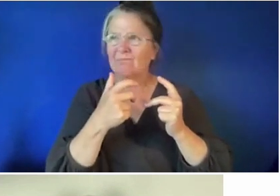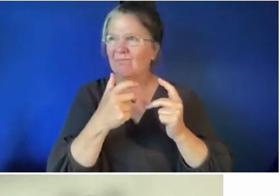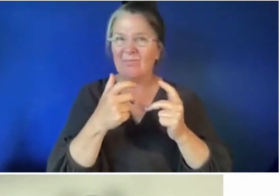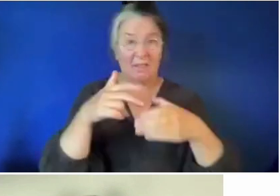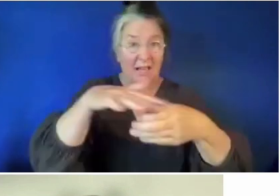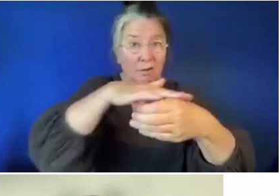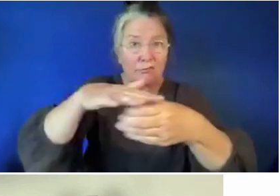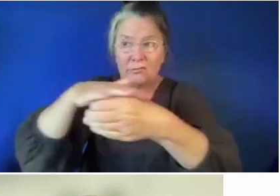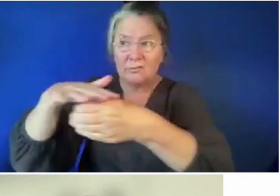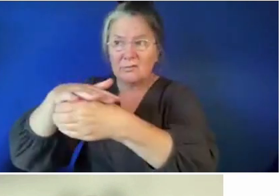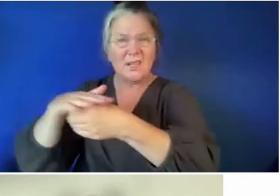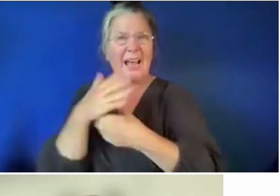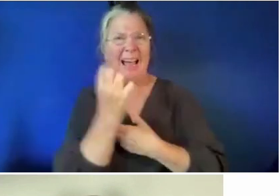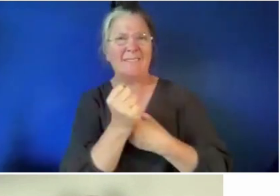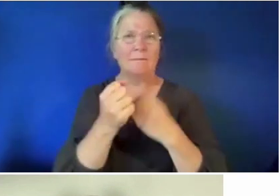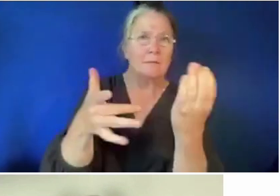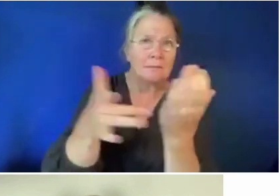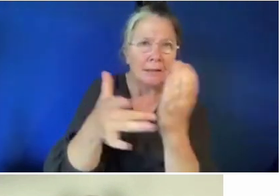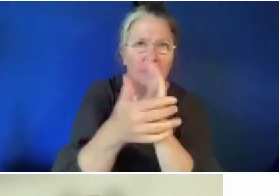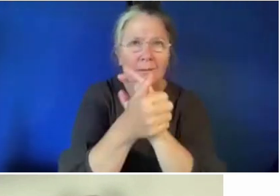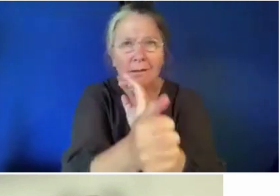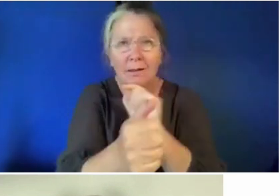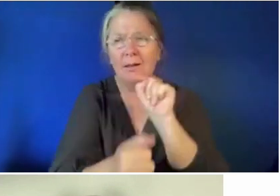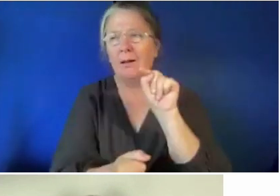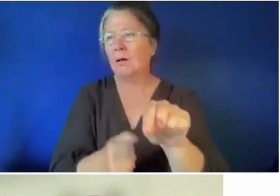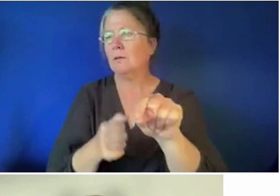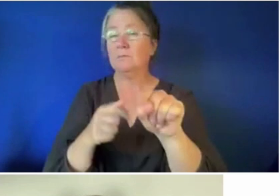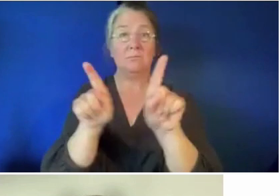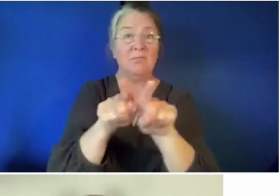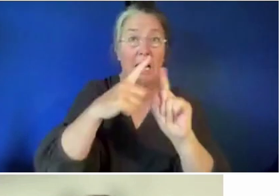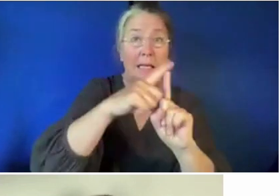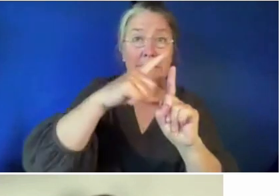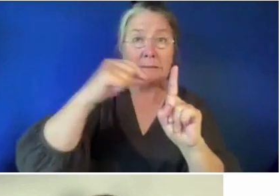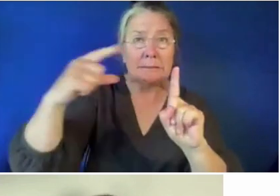in some technical competencies like digital data or other places.